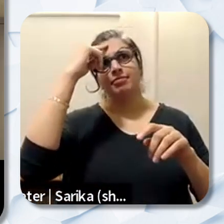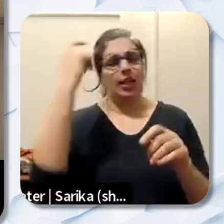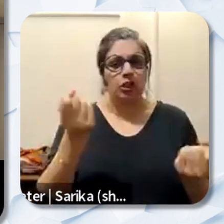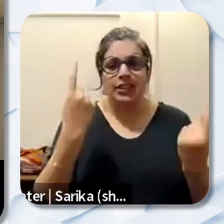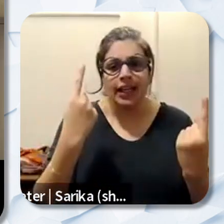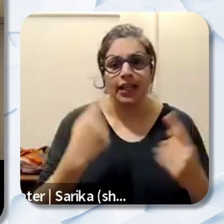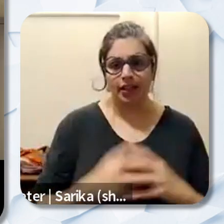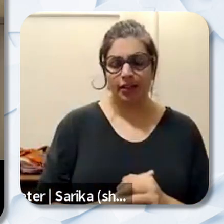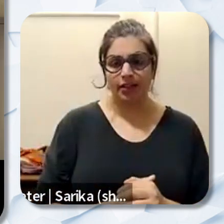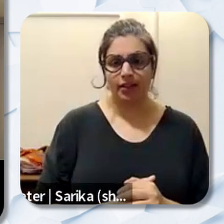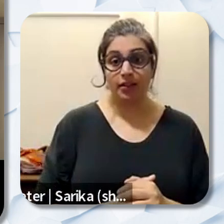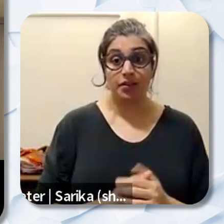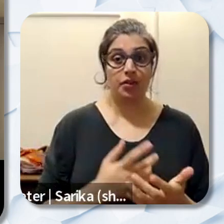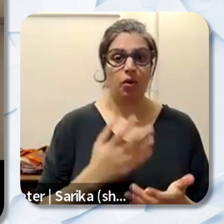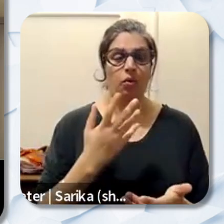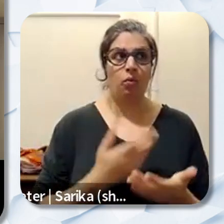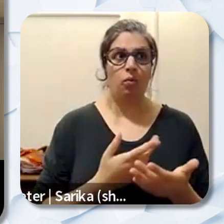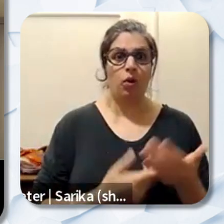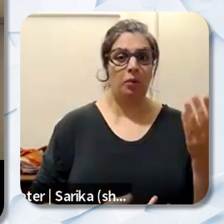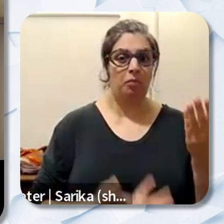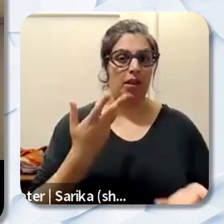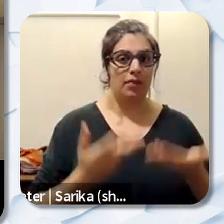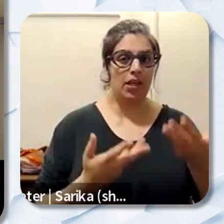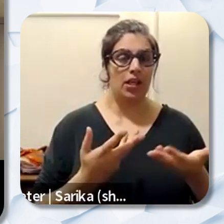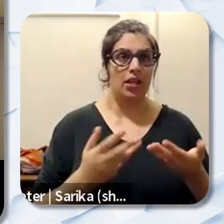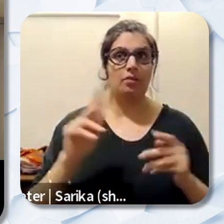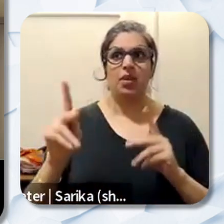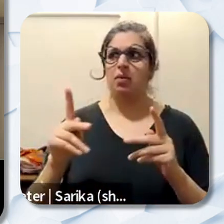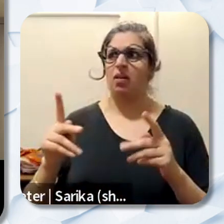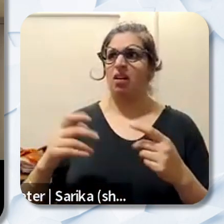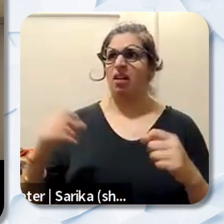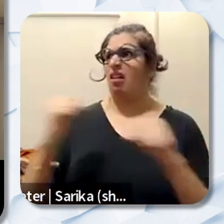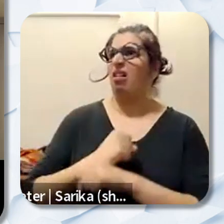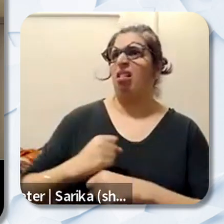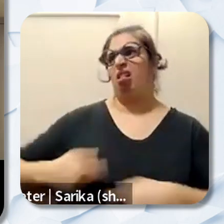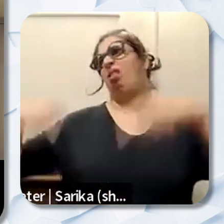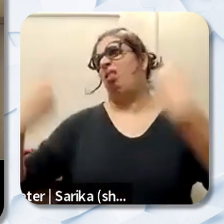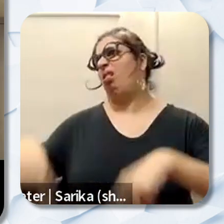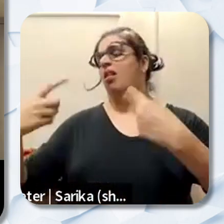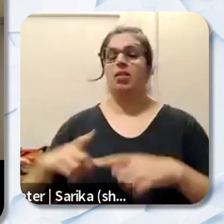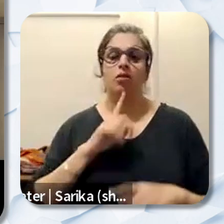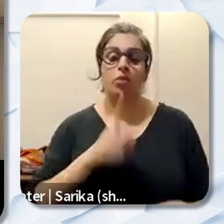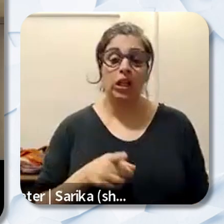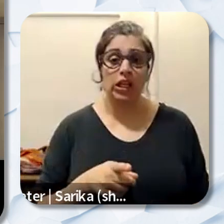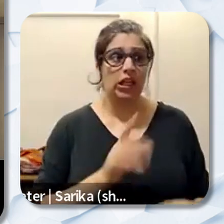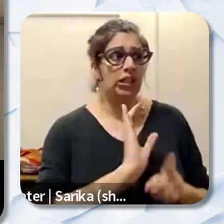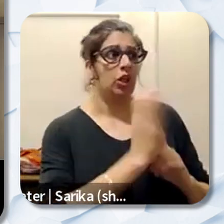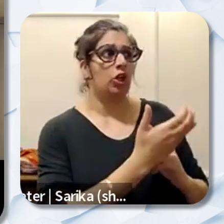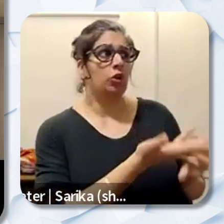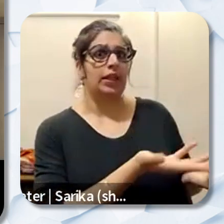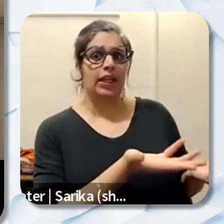be perceived as people not getting along or being difficult is really a cultural issue. It's not at